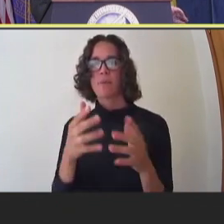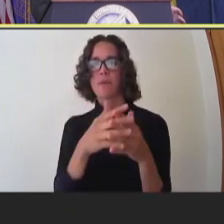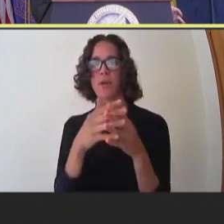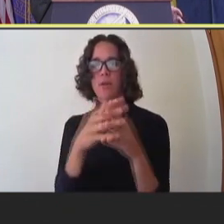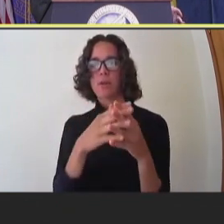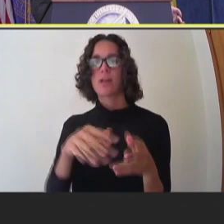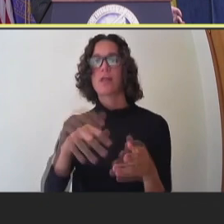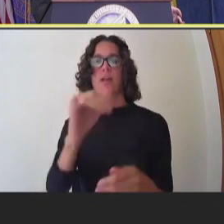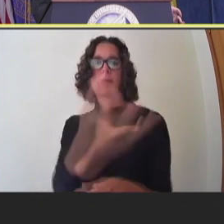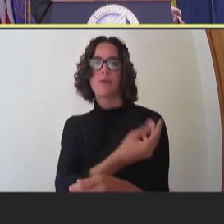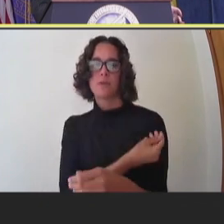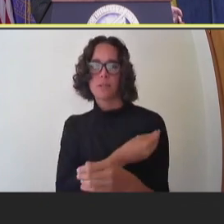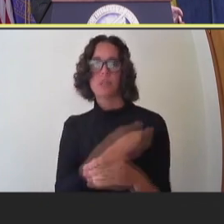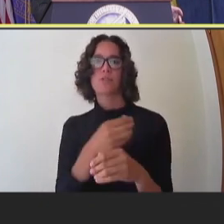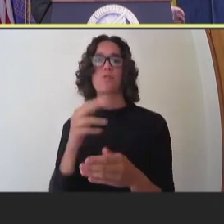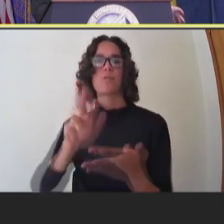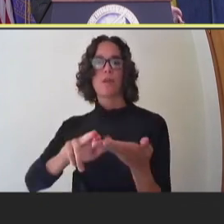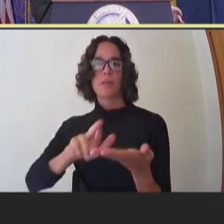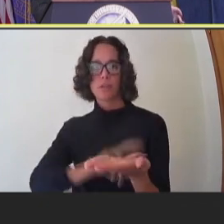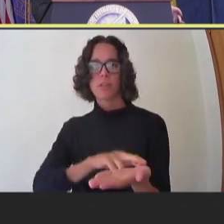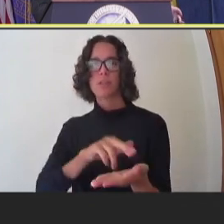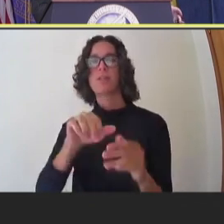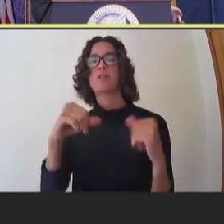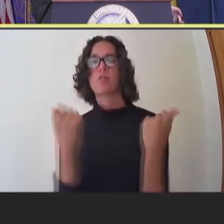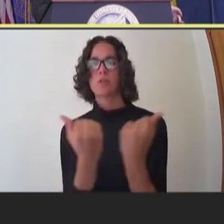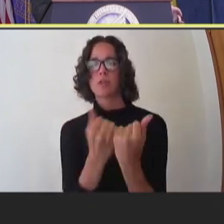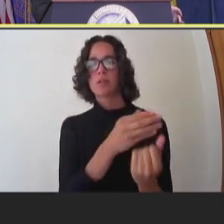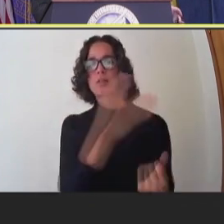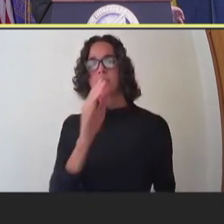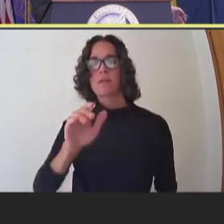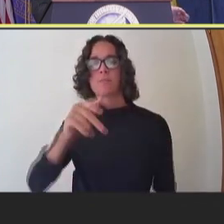Dr. Pamela Belperio from the Department of Veterans Affairs,